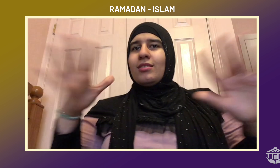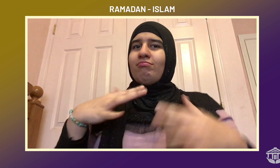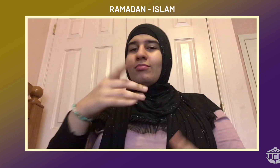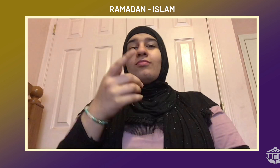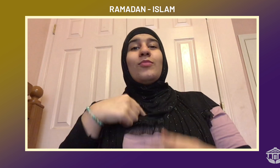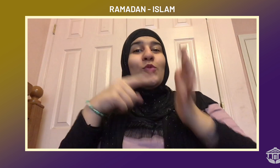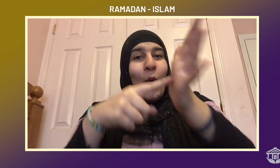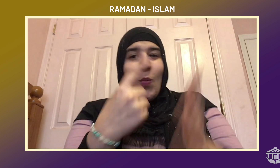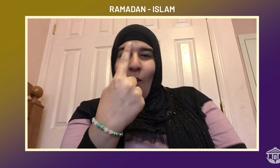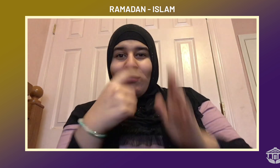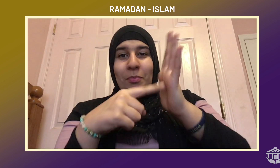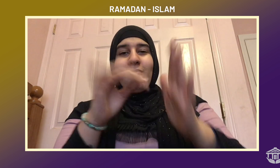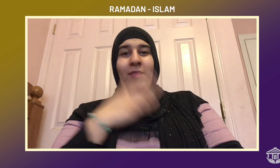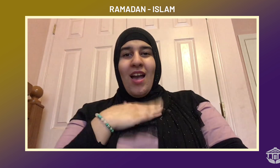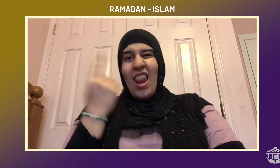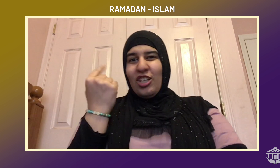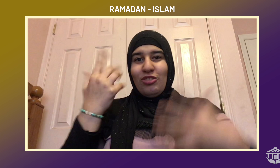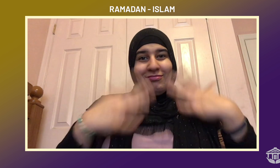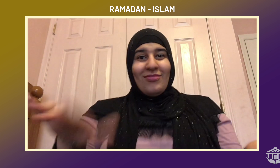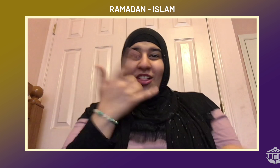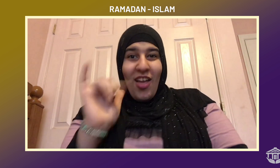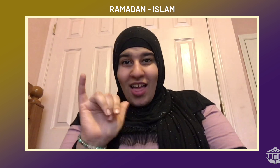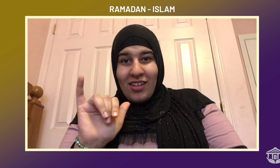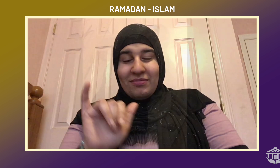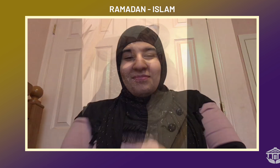to wear, almost as if you were going to a party or a prom. Here is my clothing from last year.